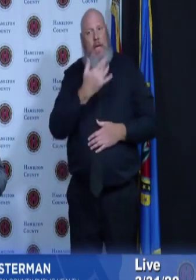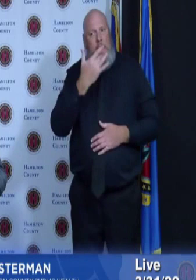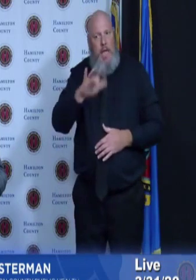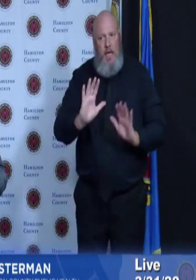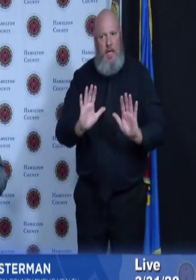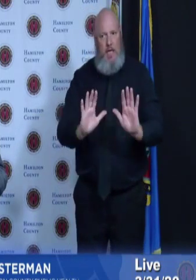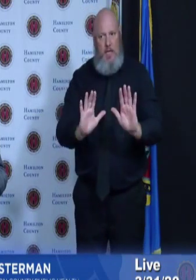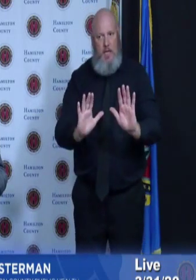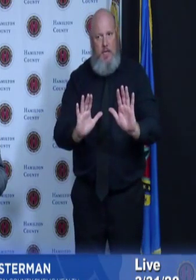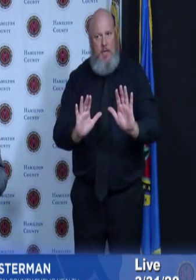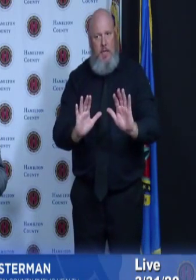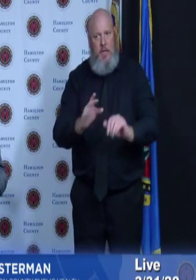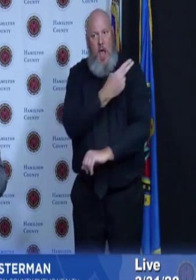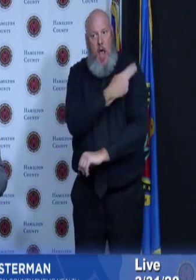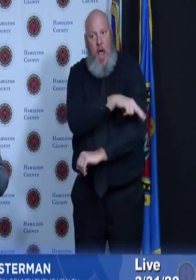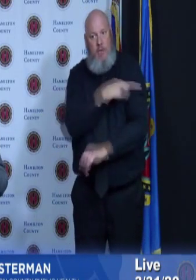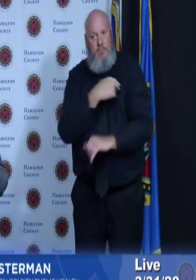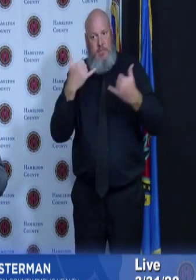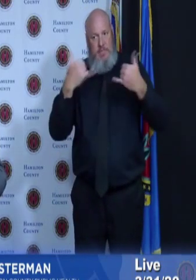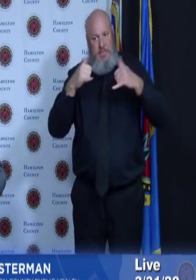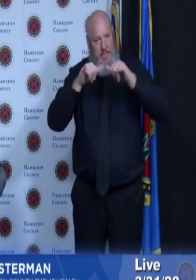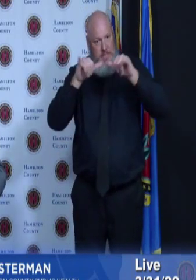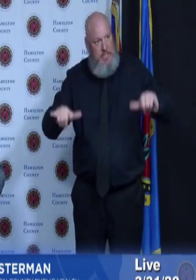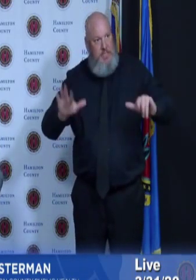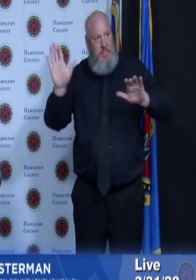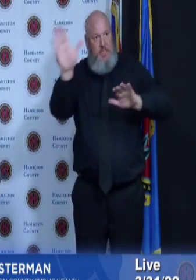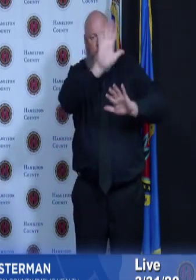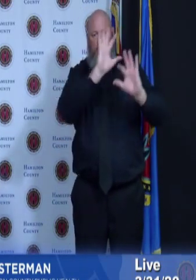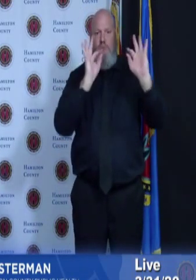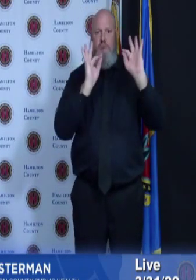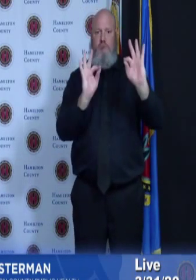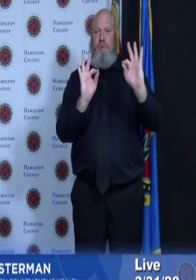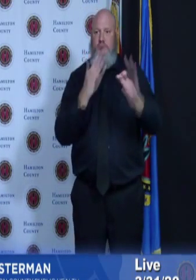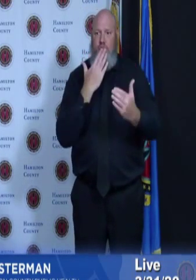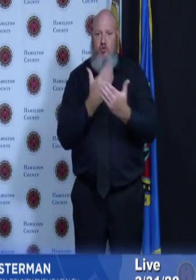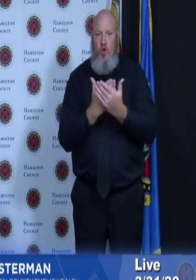having that infrastructure is going to be such an asset as we start to see